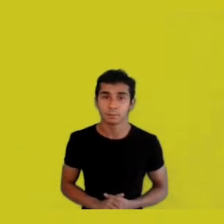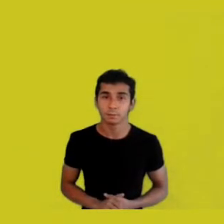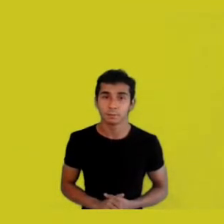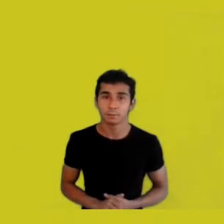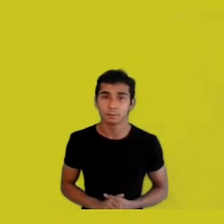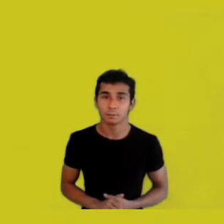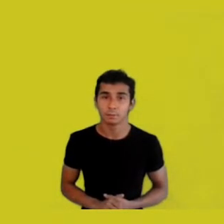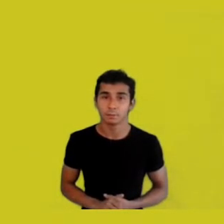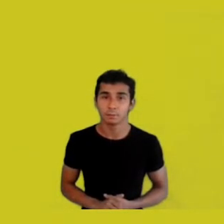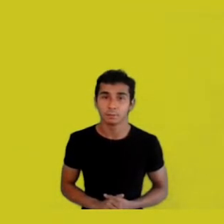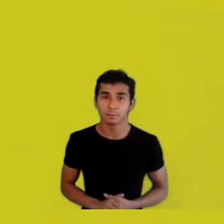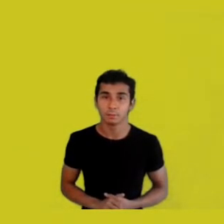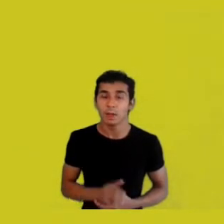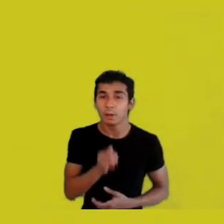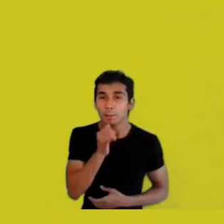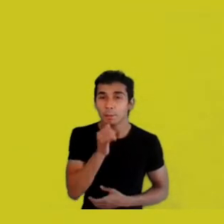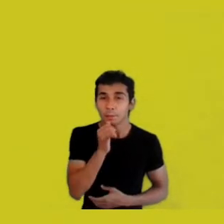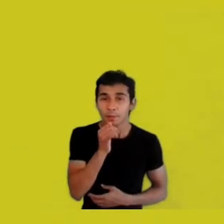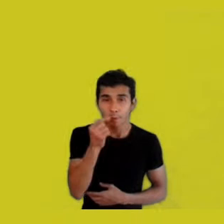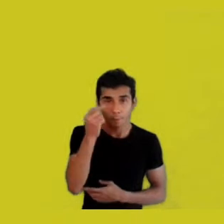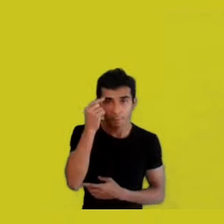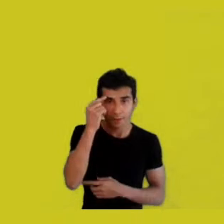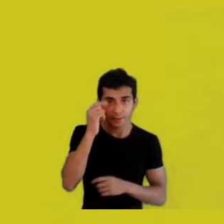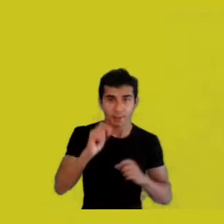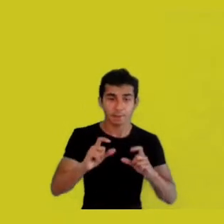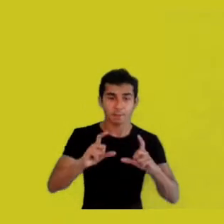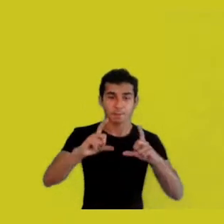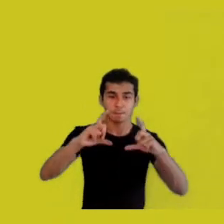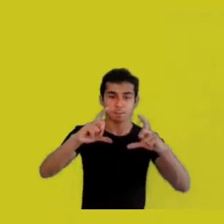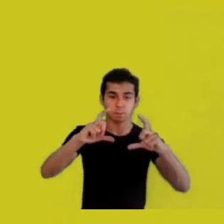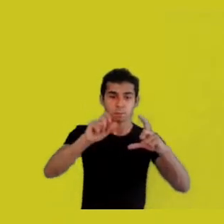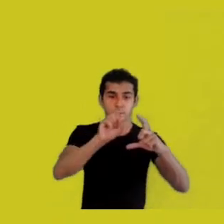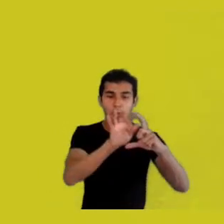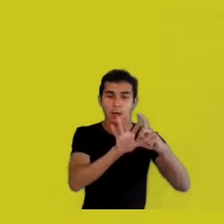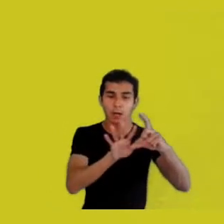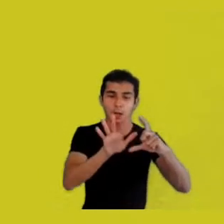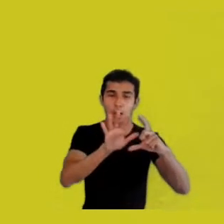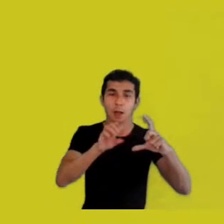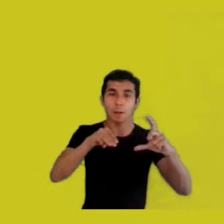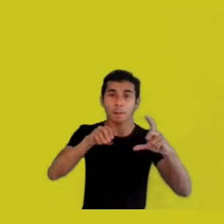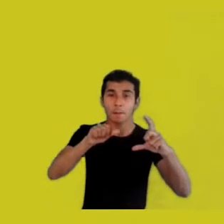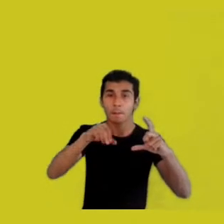because if the poetic of translation is a transit, as Tiganá said,